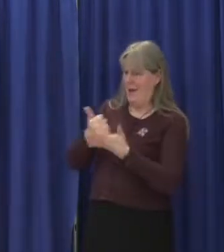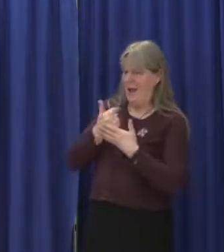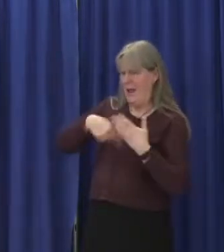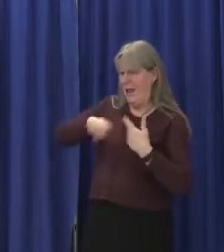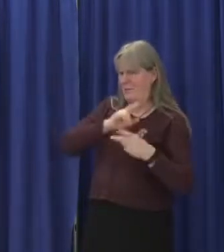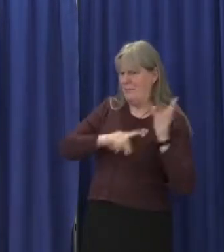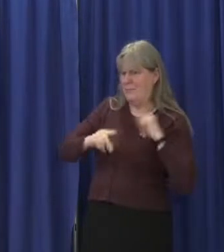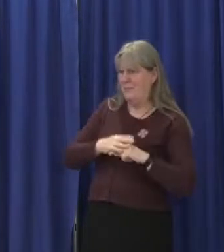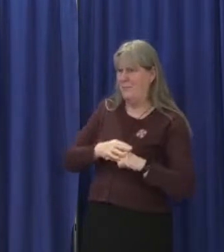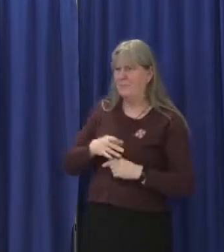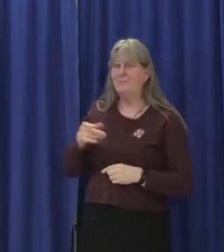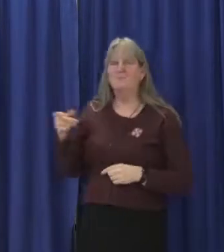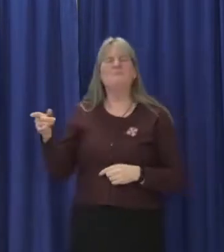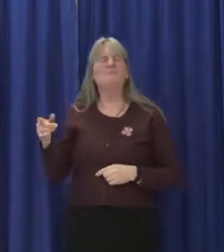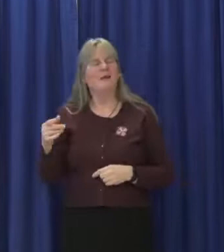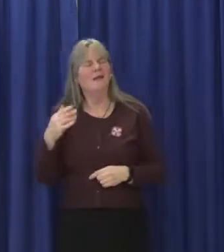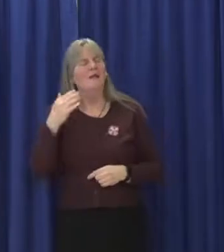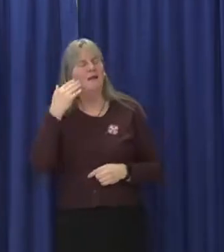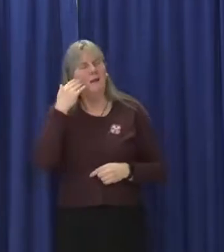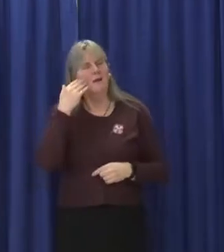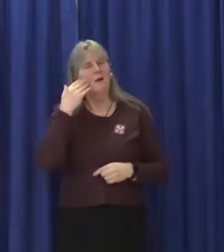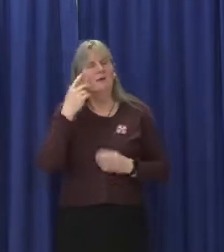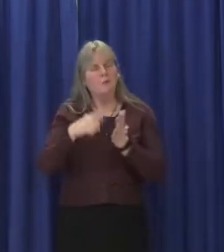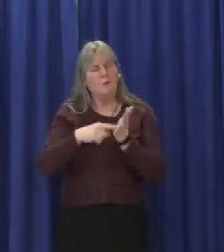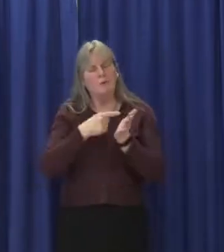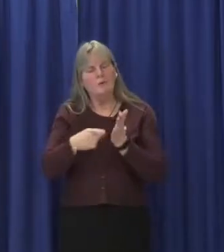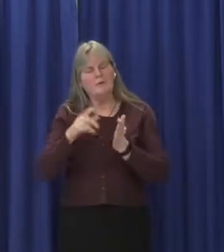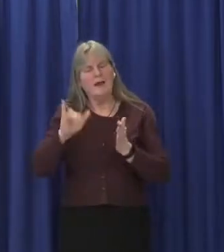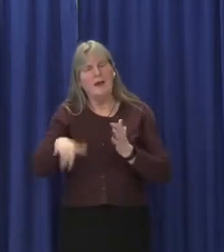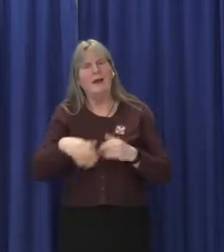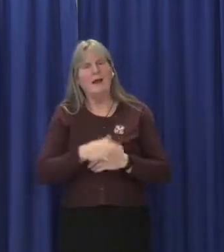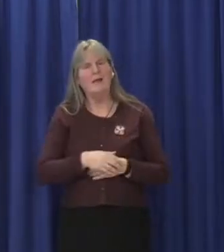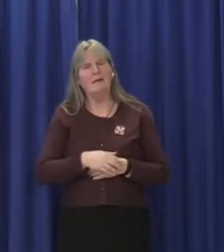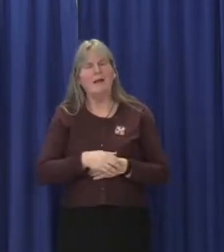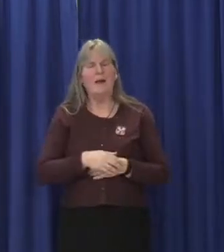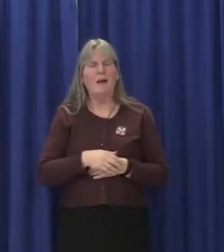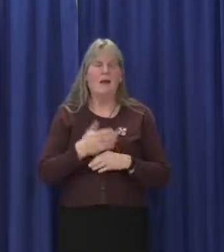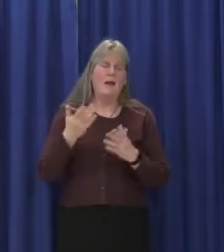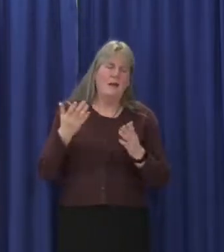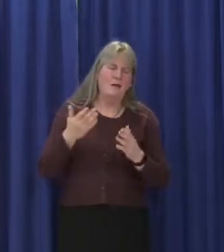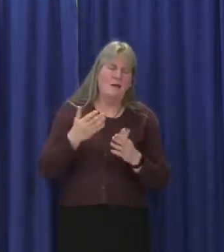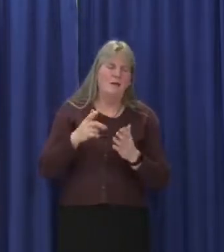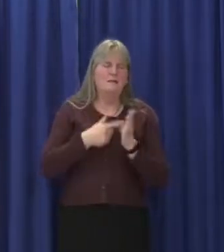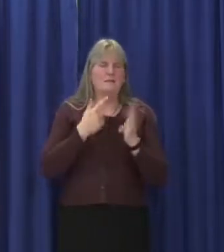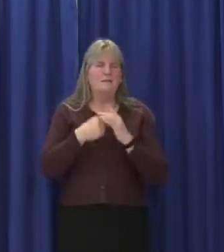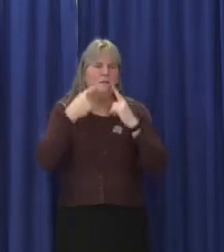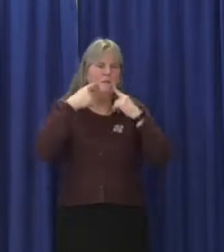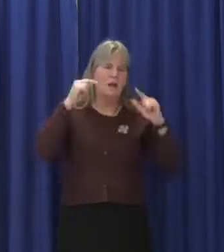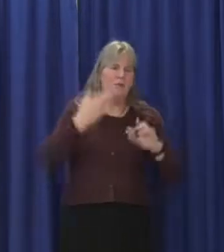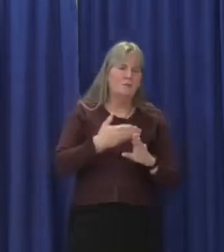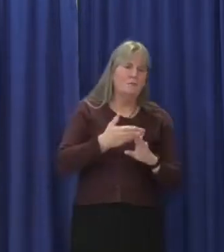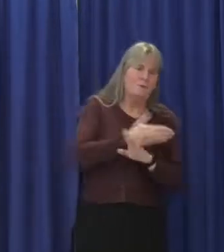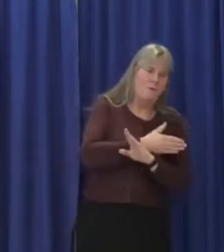Yeah, we have been criticized for holding things after a weekend, we've been criticized for putting things out as quickly as possible.